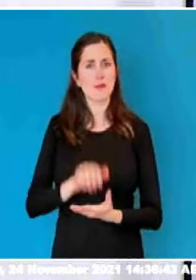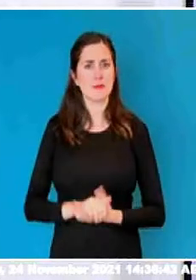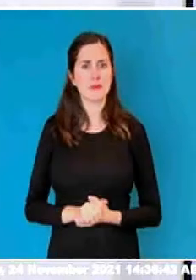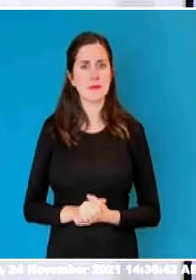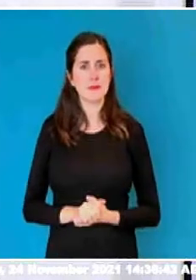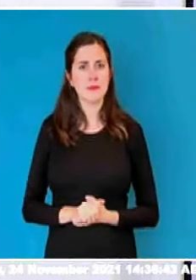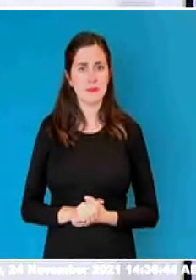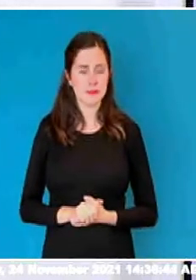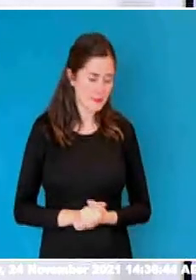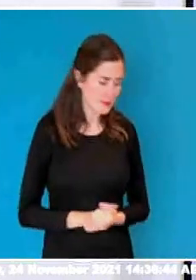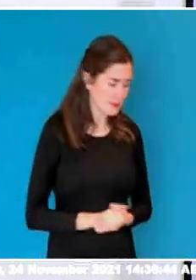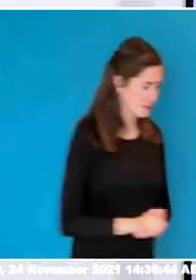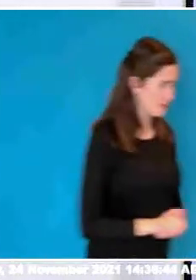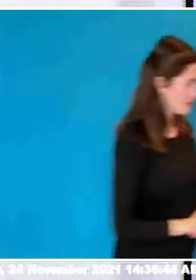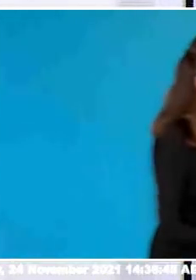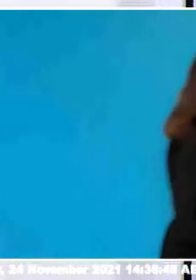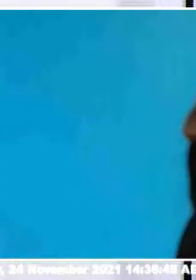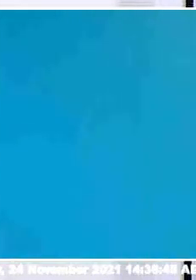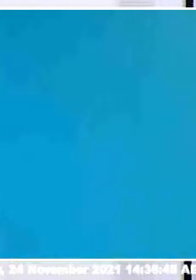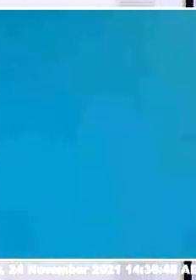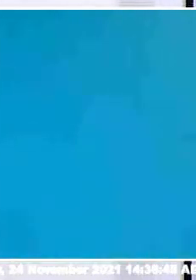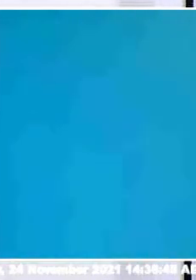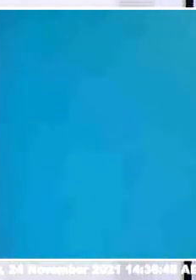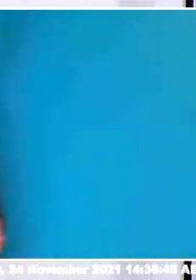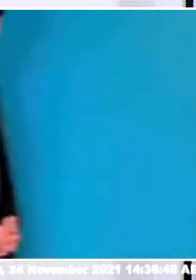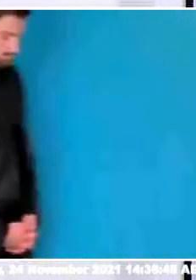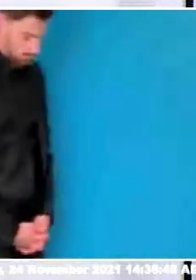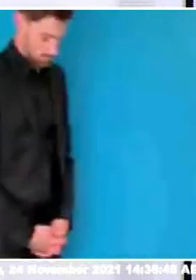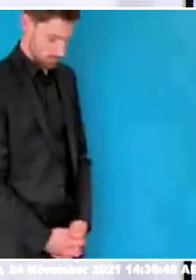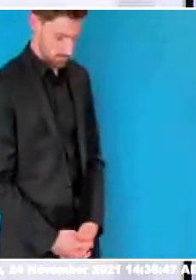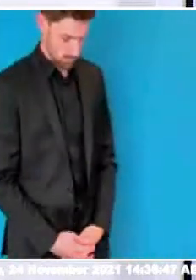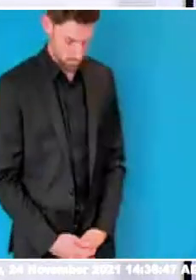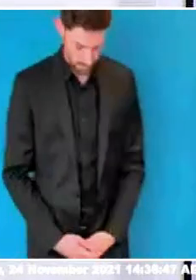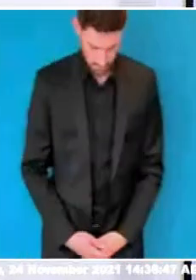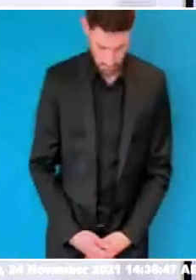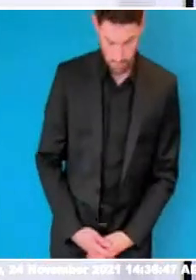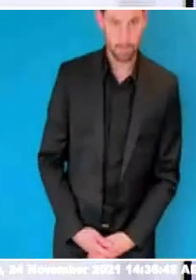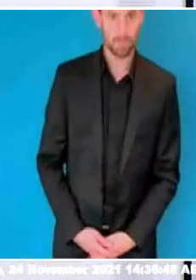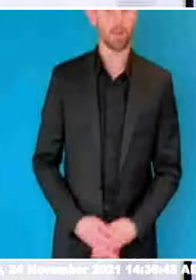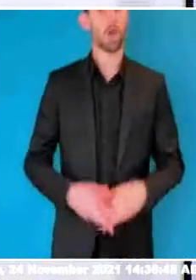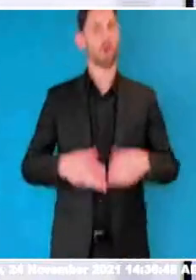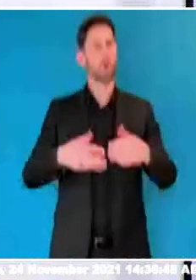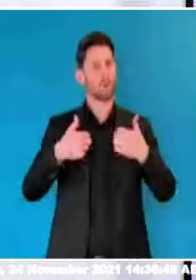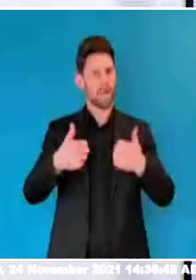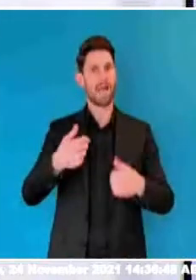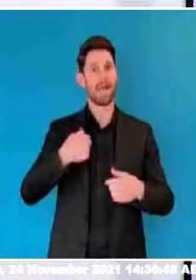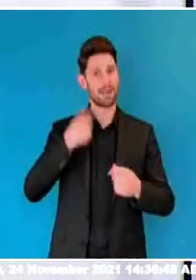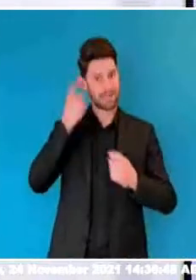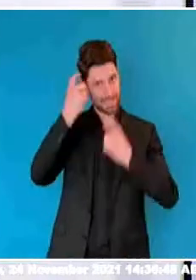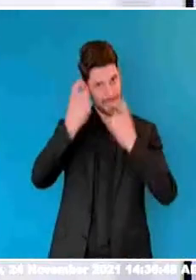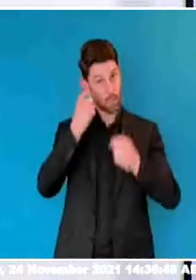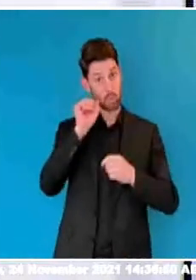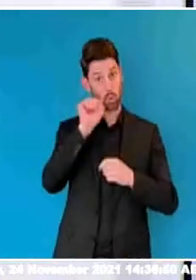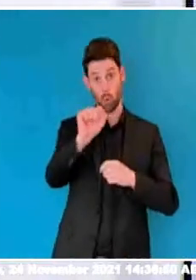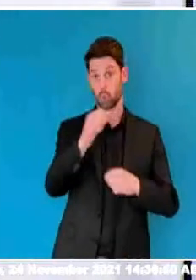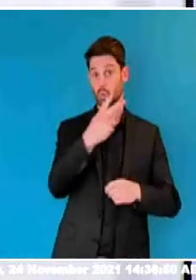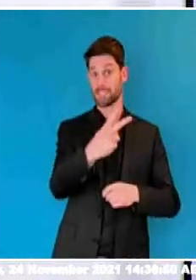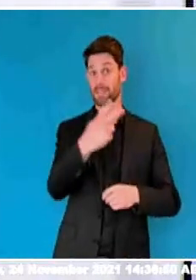If, for example, we took the 24 codes and we did a search of all of them for